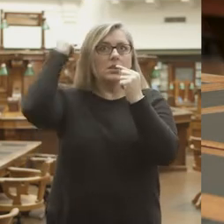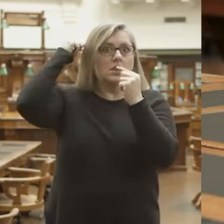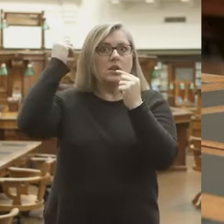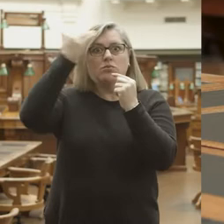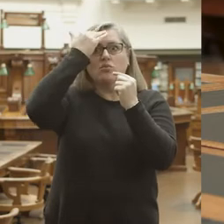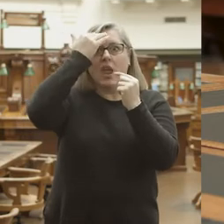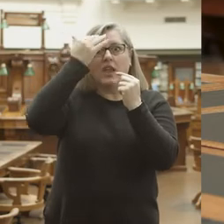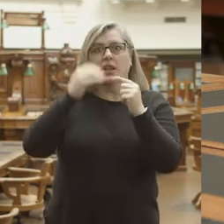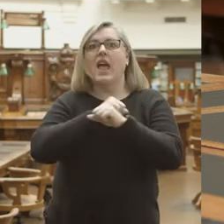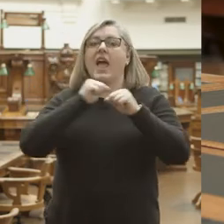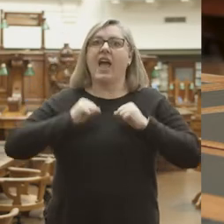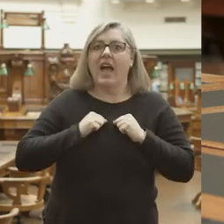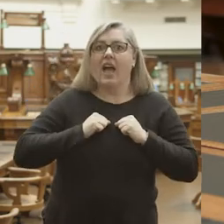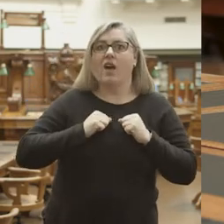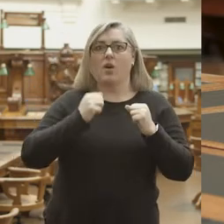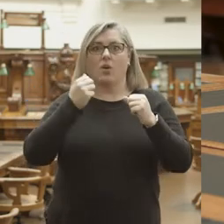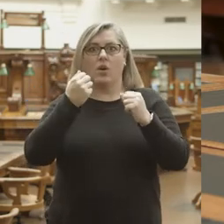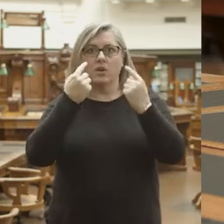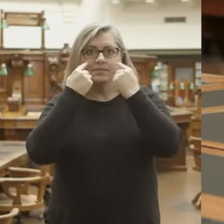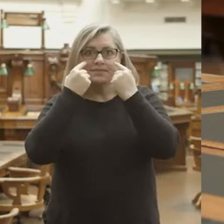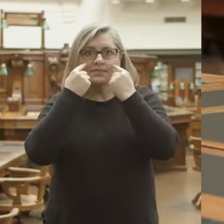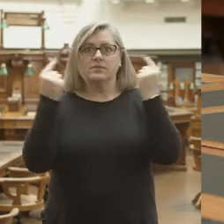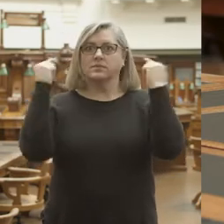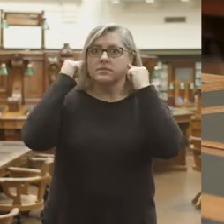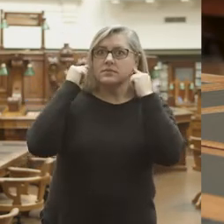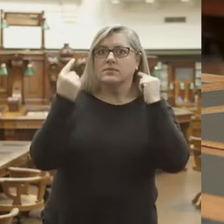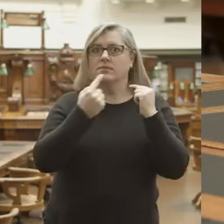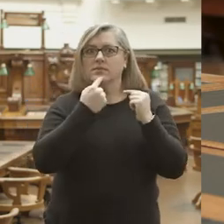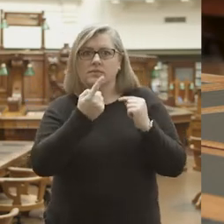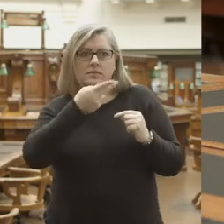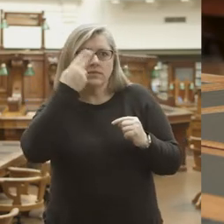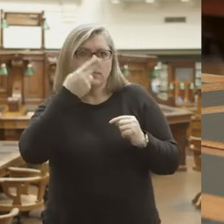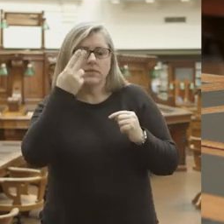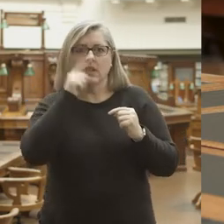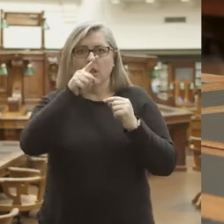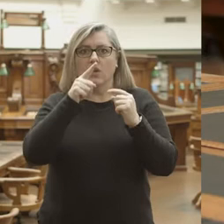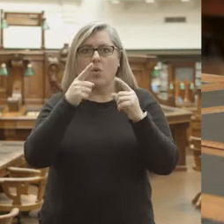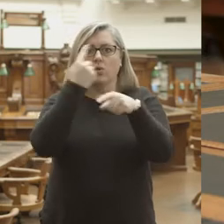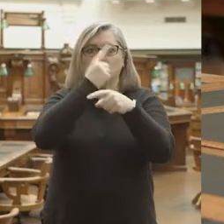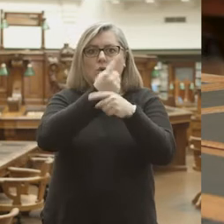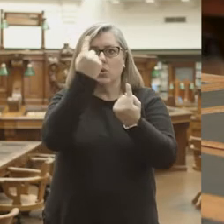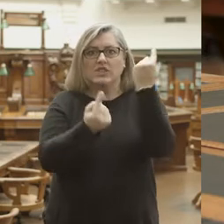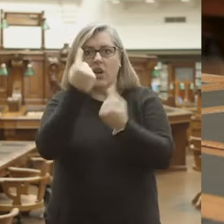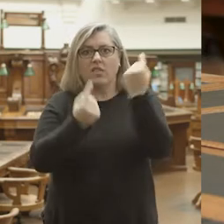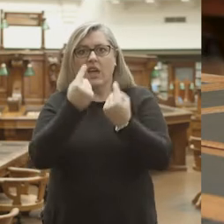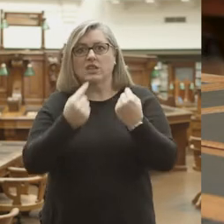senses communicating with each other. So here, you think that this matchbox